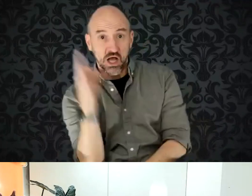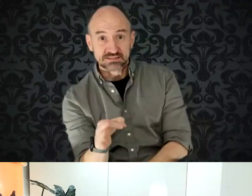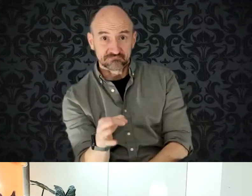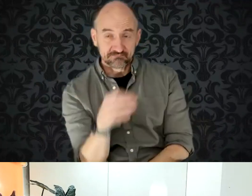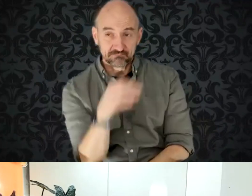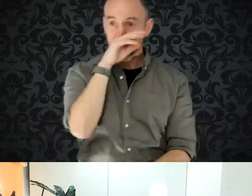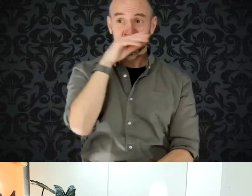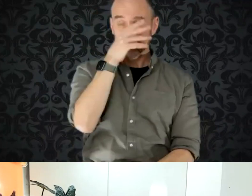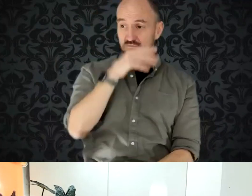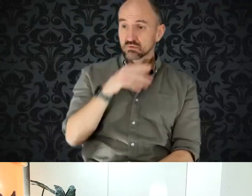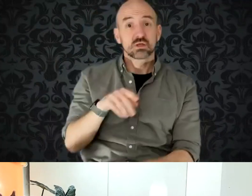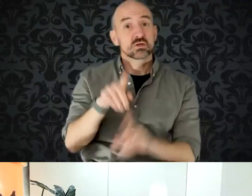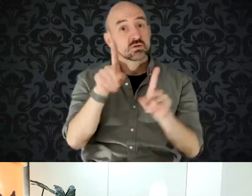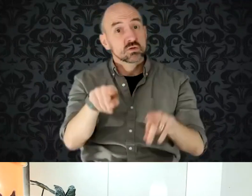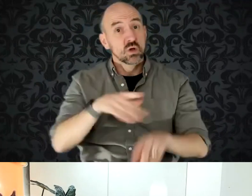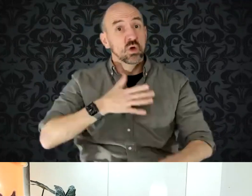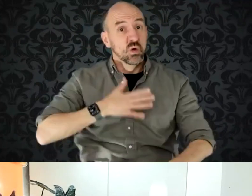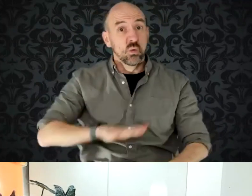everyone today. We have put links within the